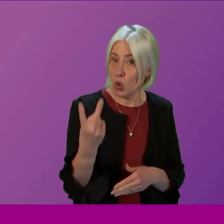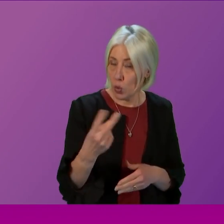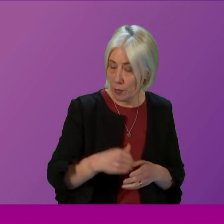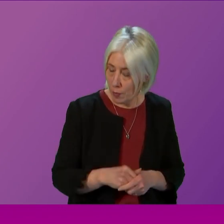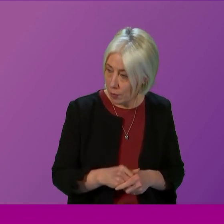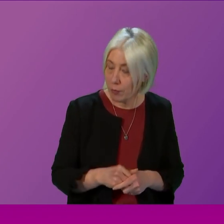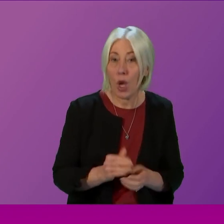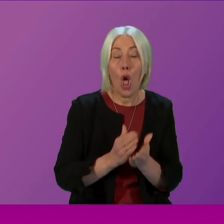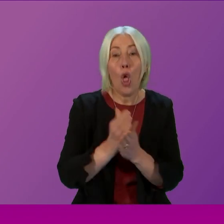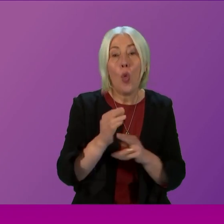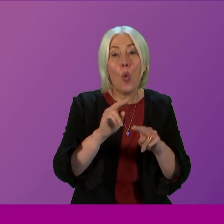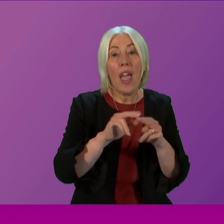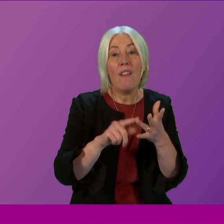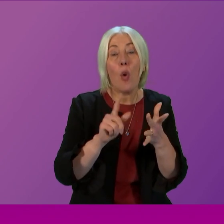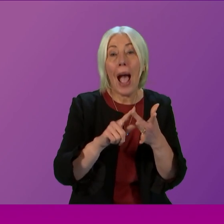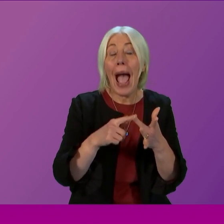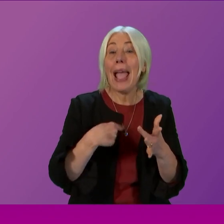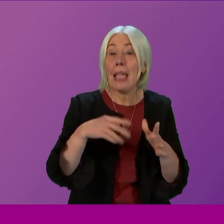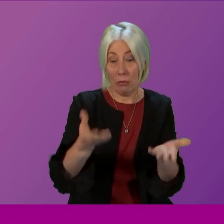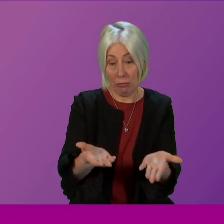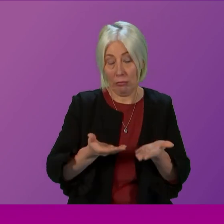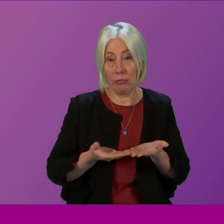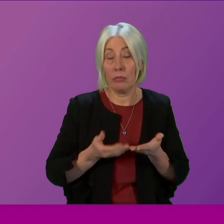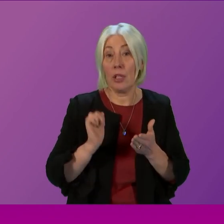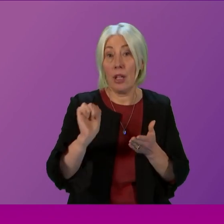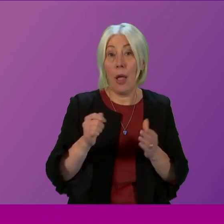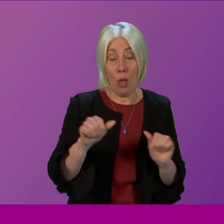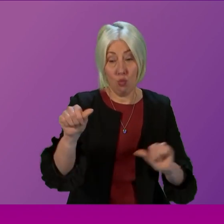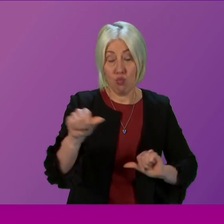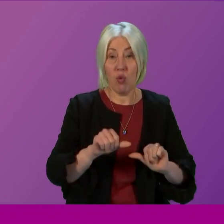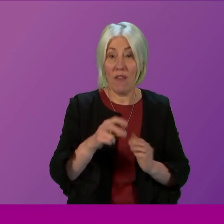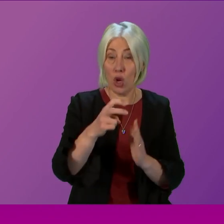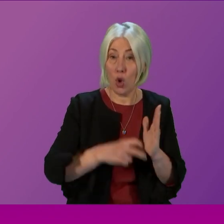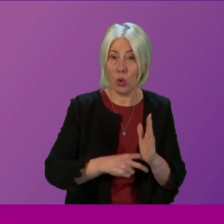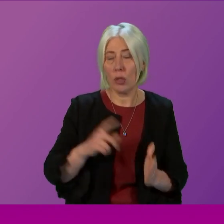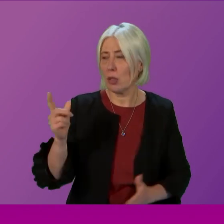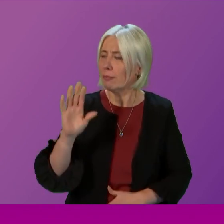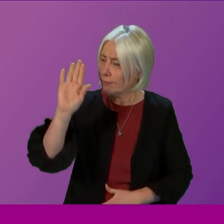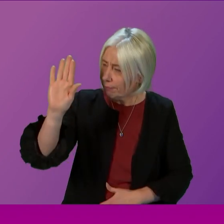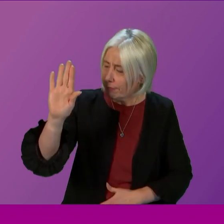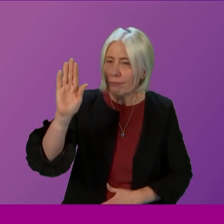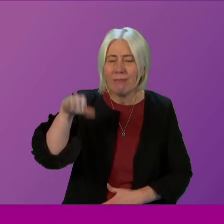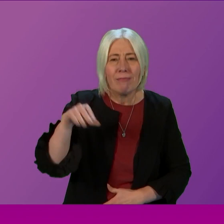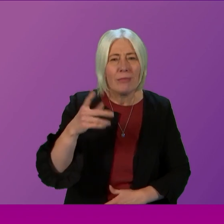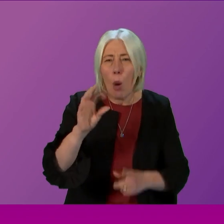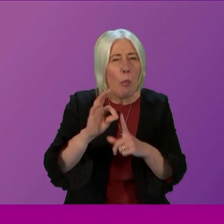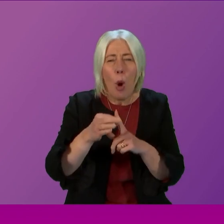Through an FOI request, I obtained Ivan McKee’s briefing notes— Mr Mountain, might I ask what your point of order is?